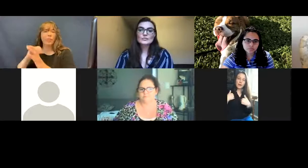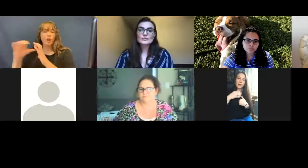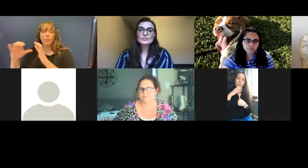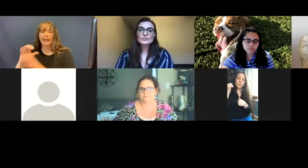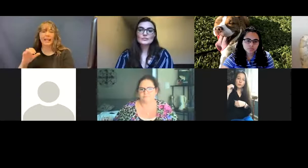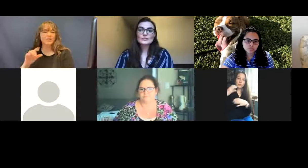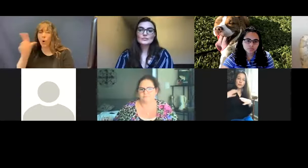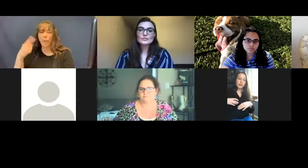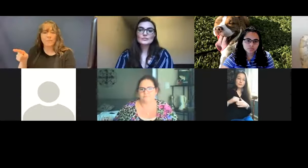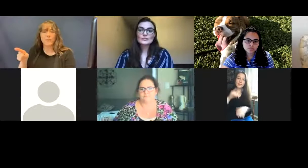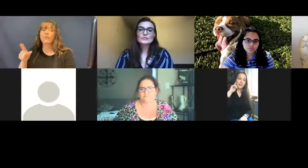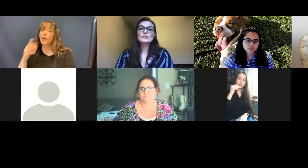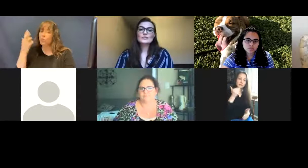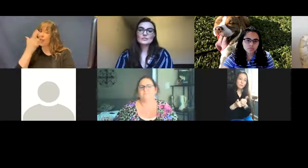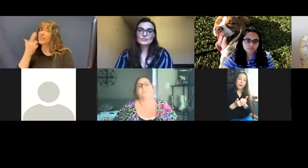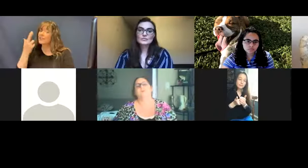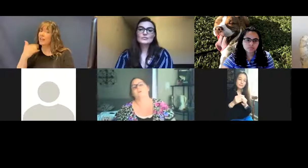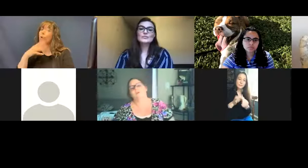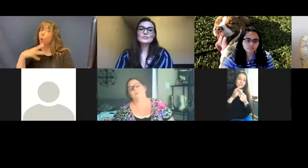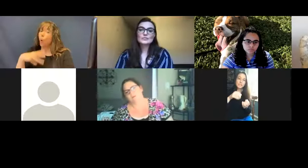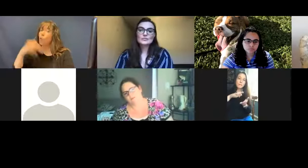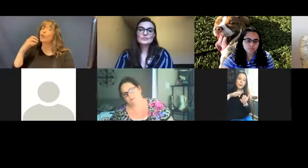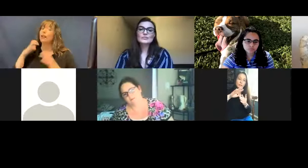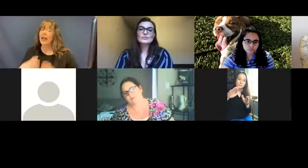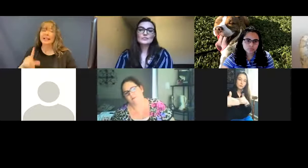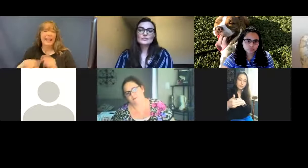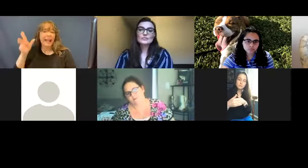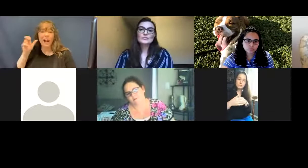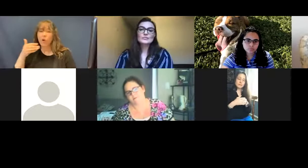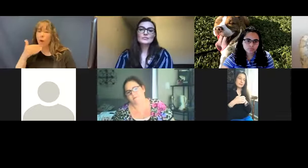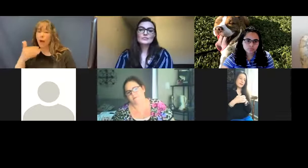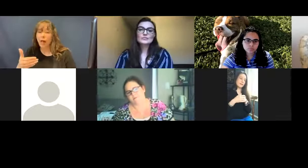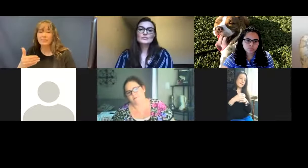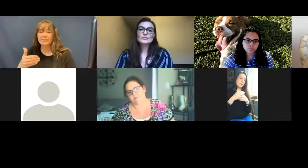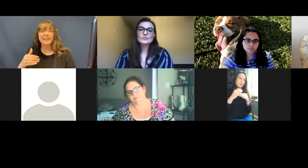have older clients that can't hear as well, especially with a barking room or with the